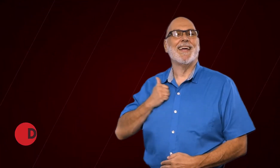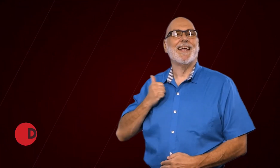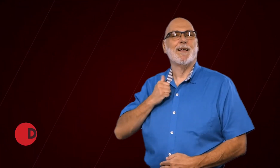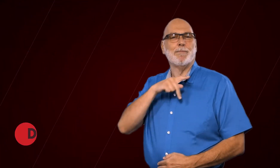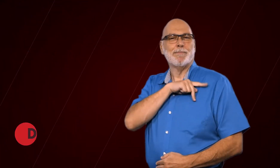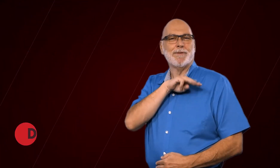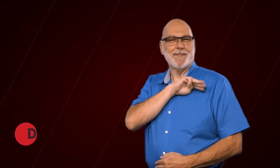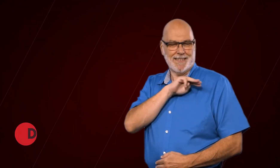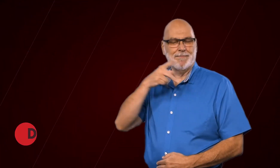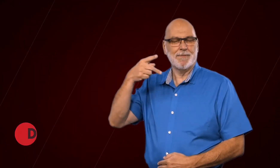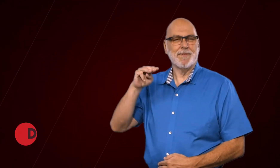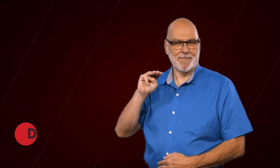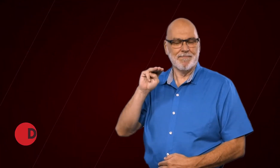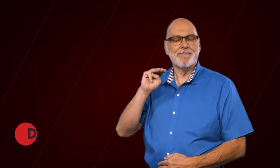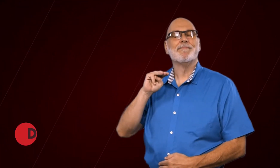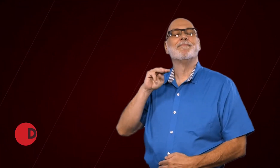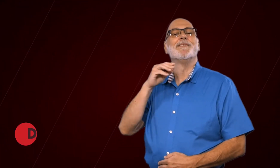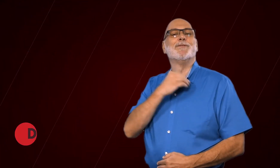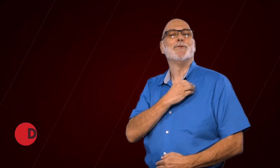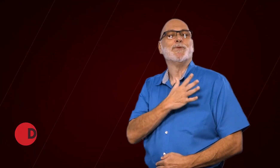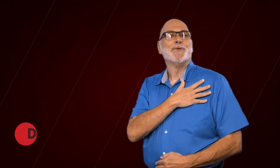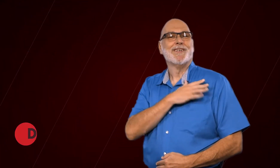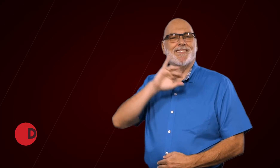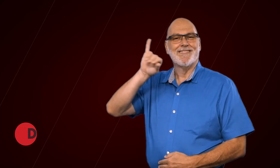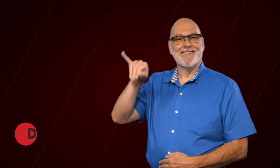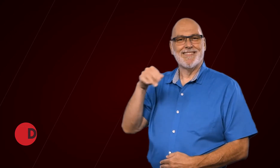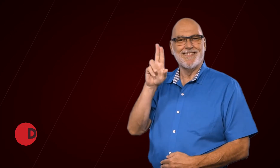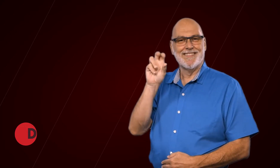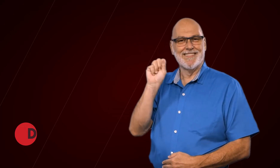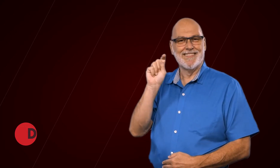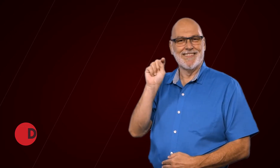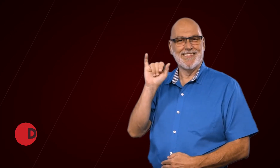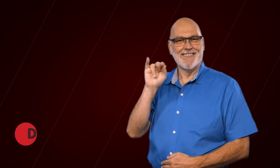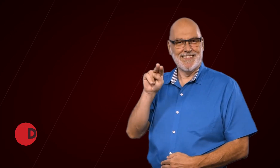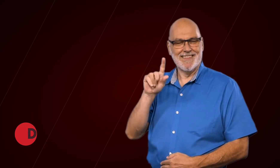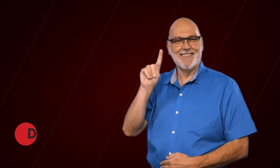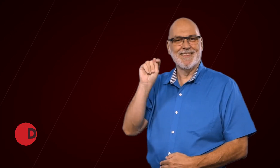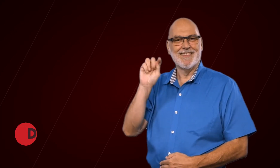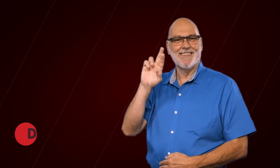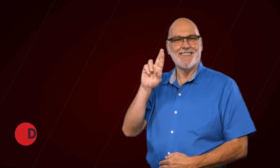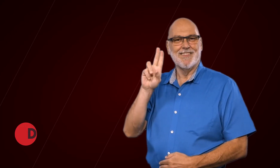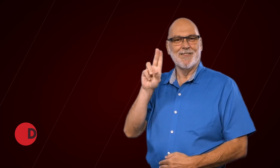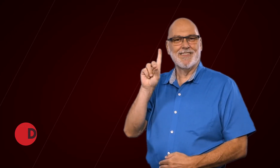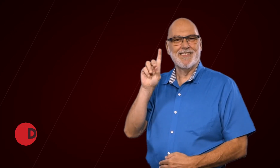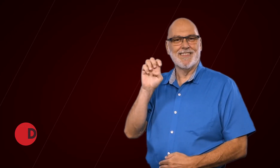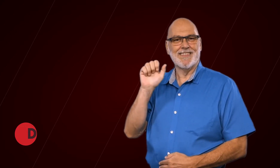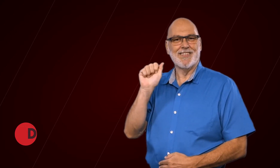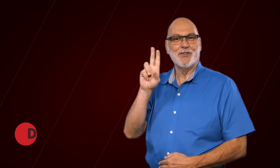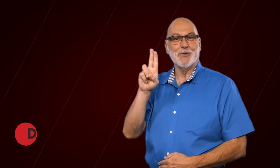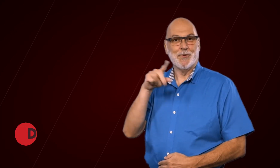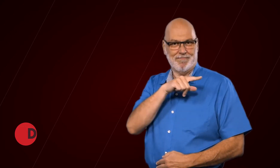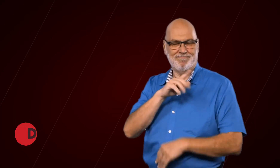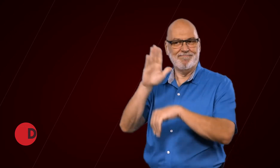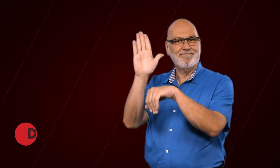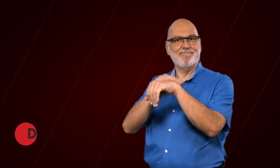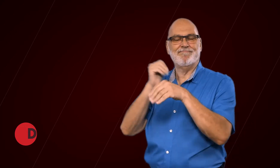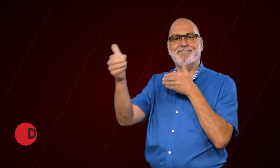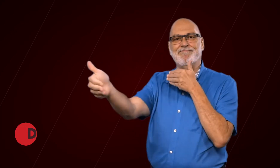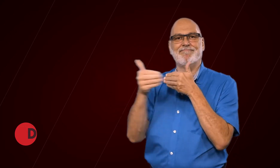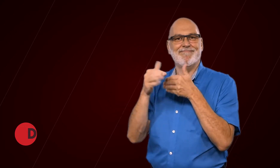[Anselmo]: Canada prime minister Justin Trudeau has called for